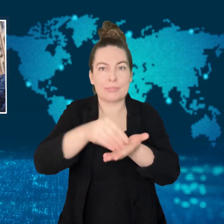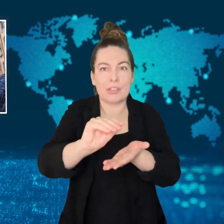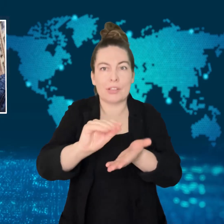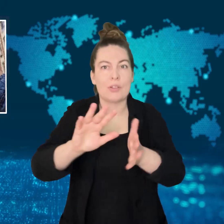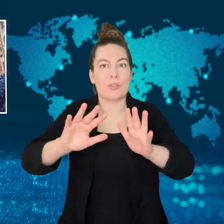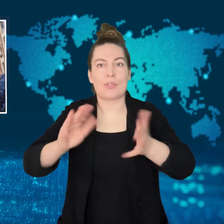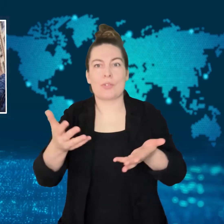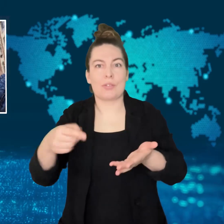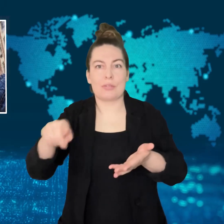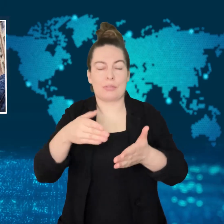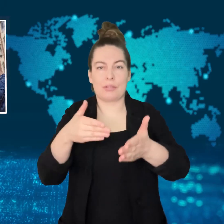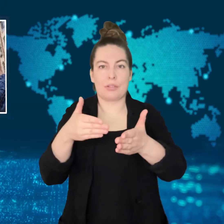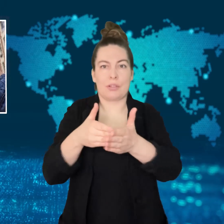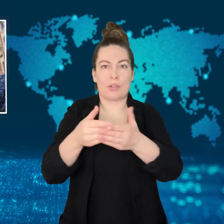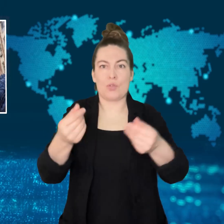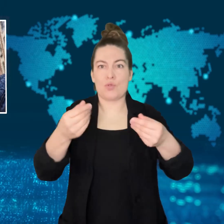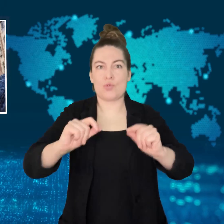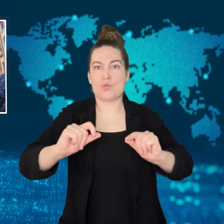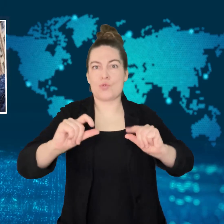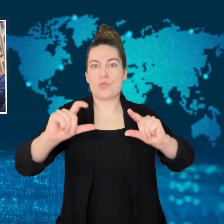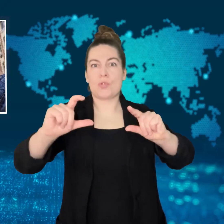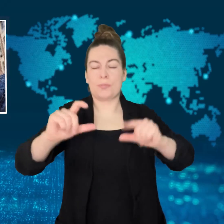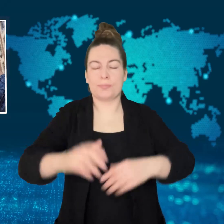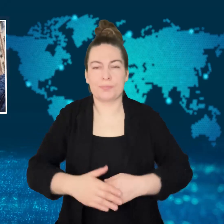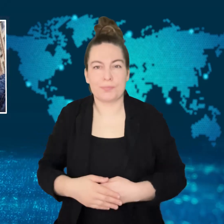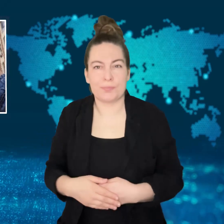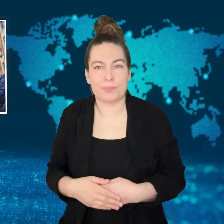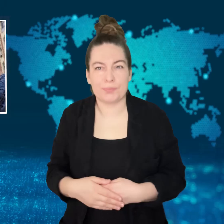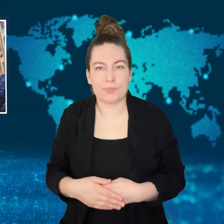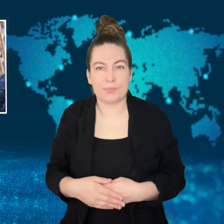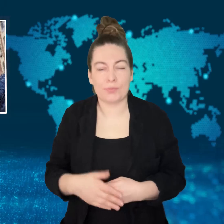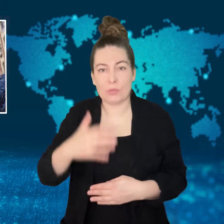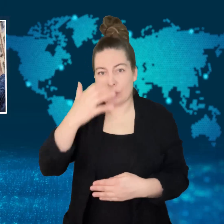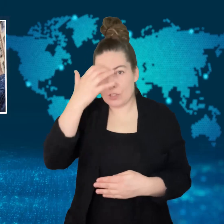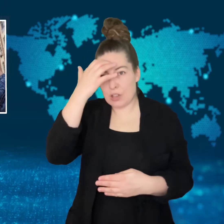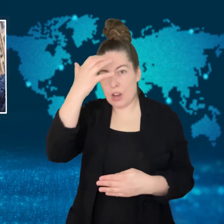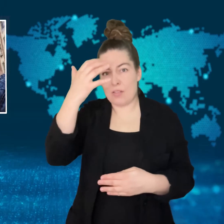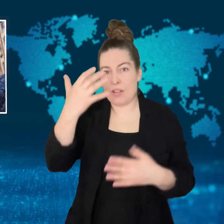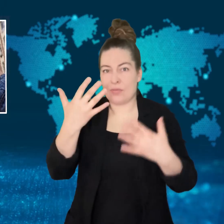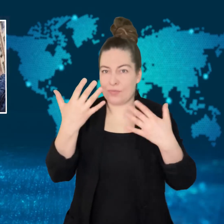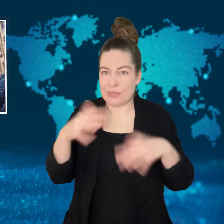making housing for Spanish residents even